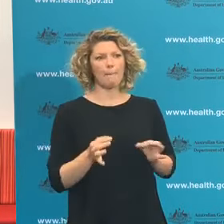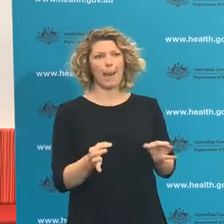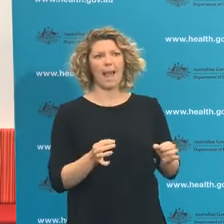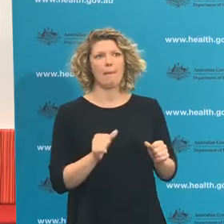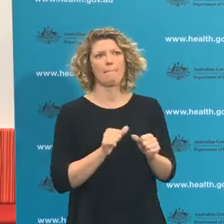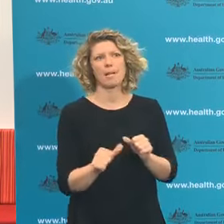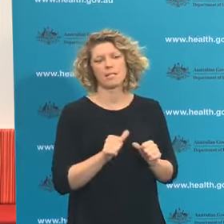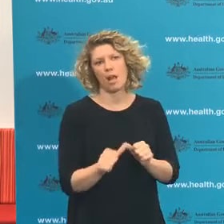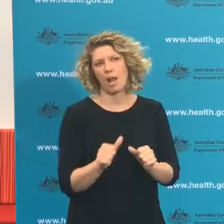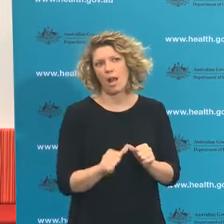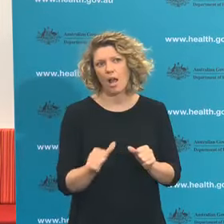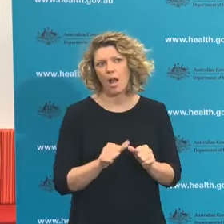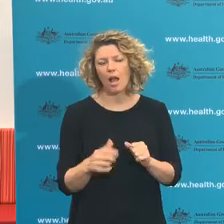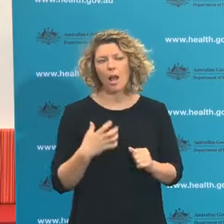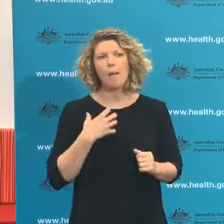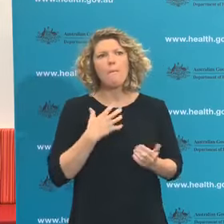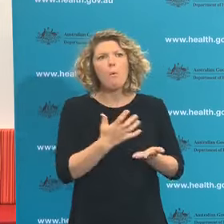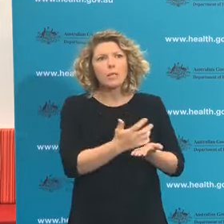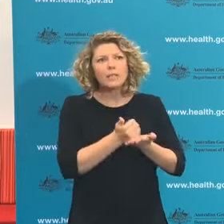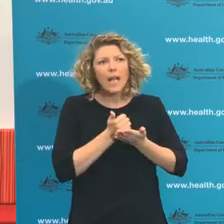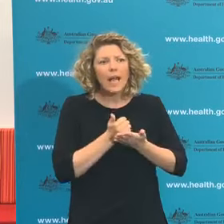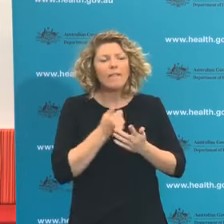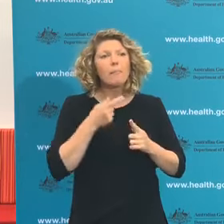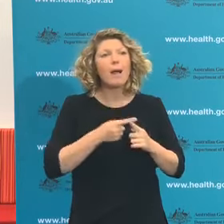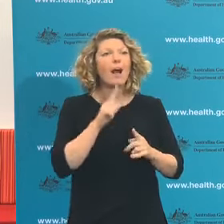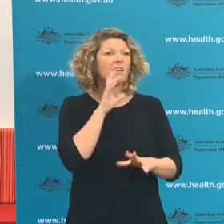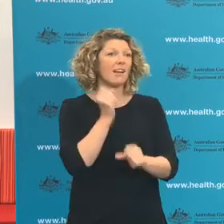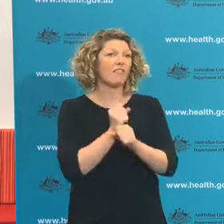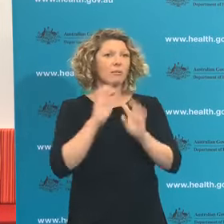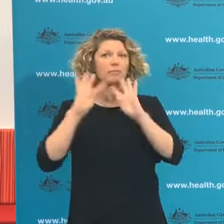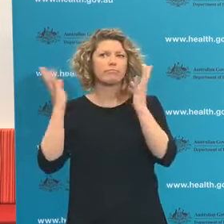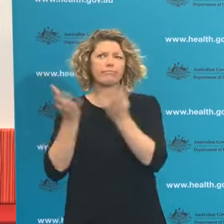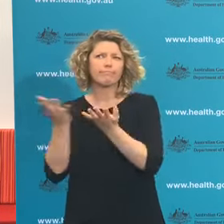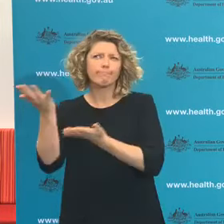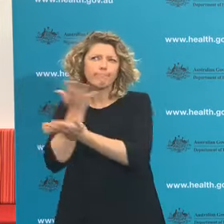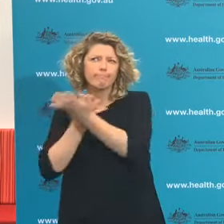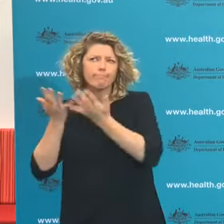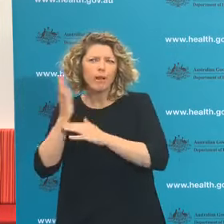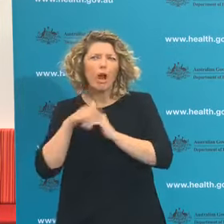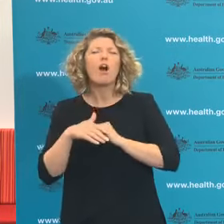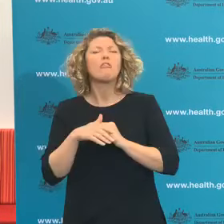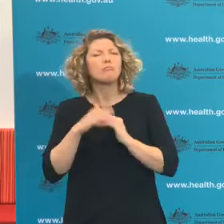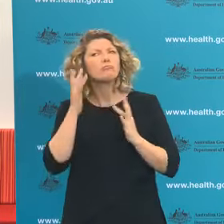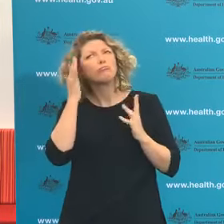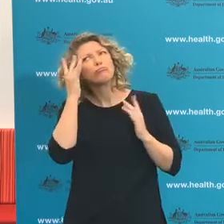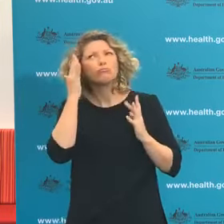more secure National Cabinet will be about thinking about taking those gentle